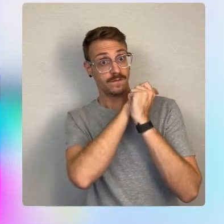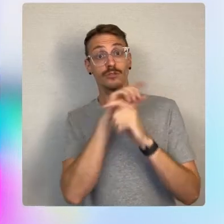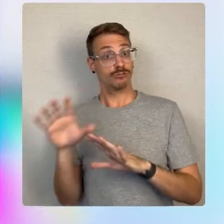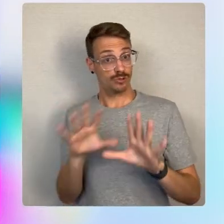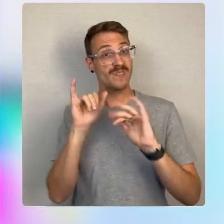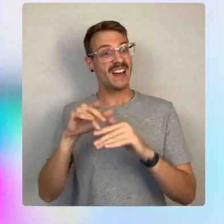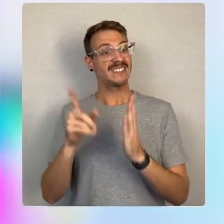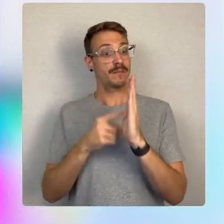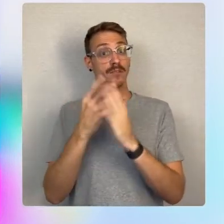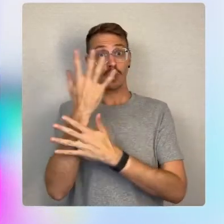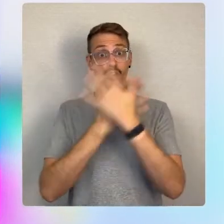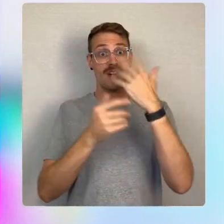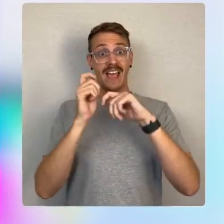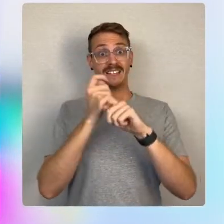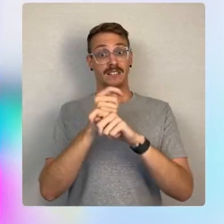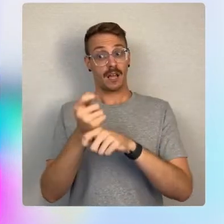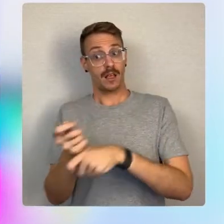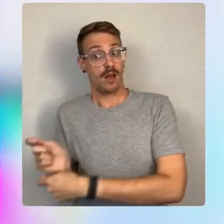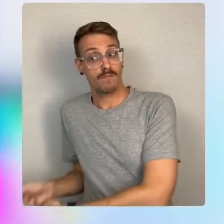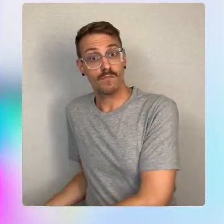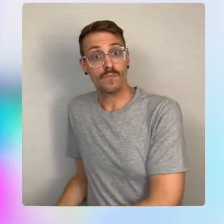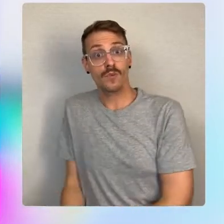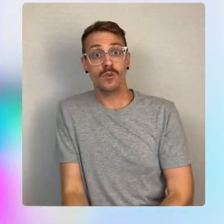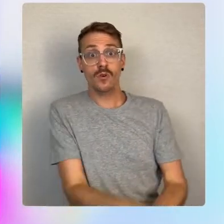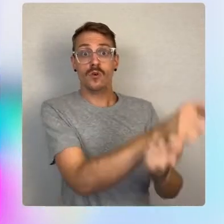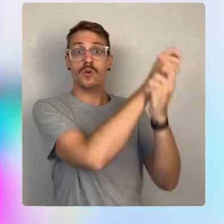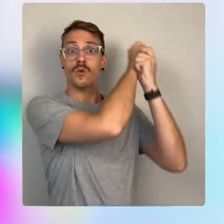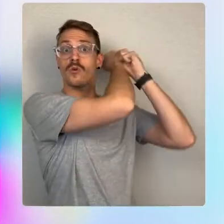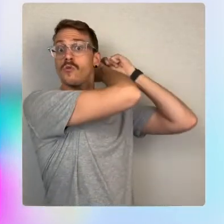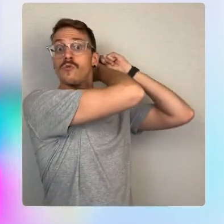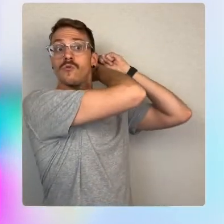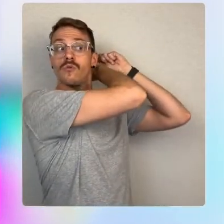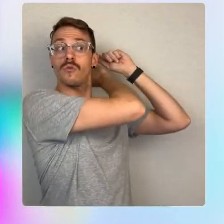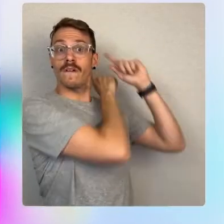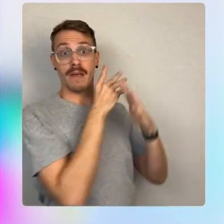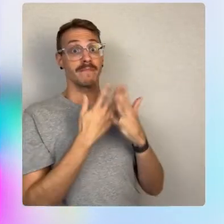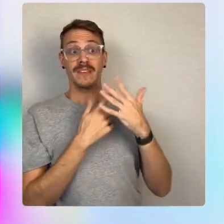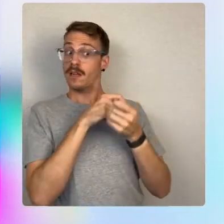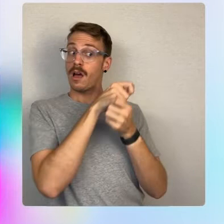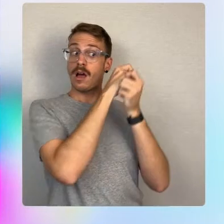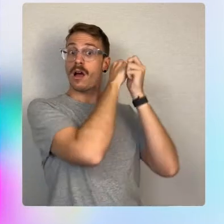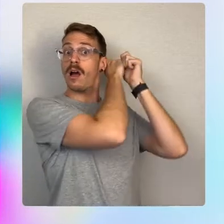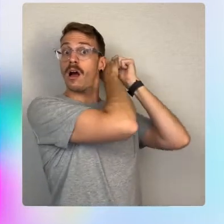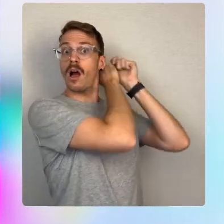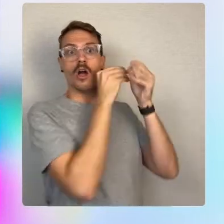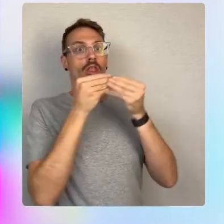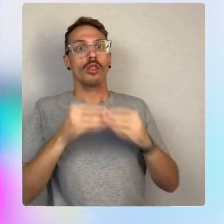your hands can go kind of behind your head or above your head, and you might lose tracking of the controller.